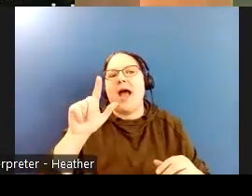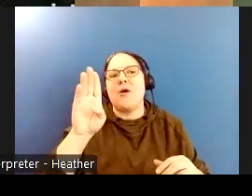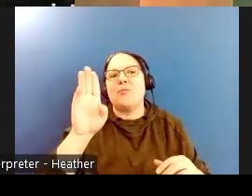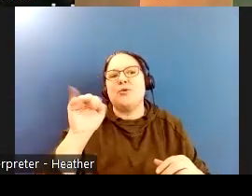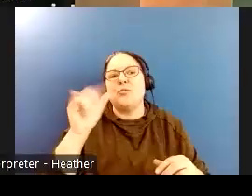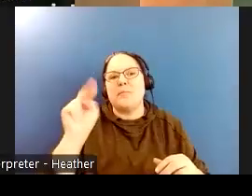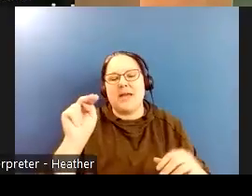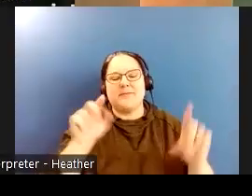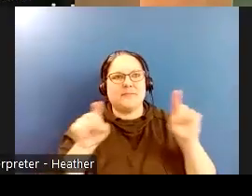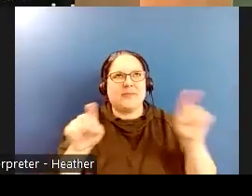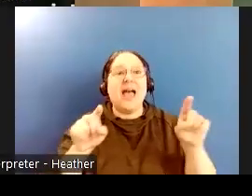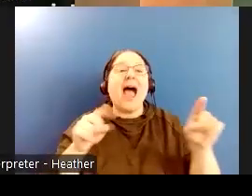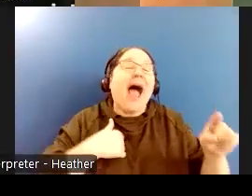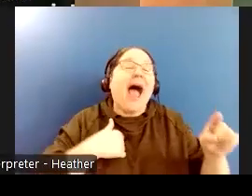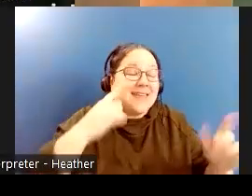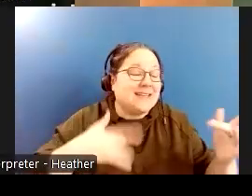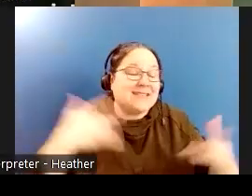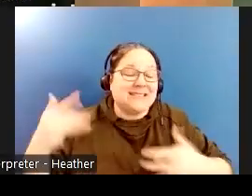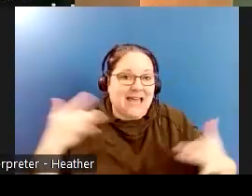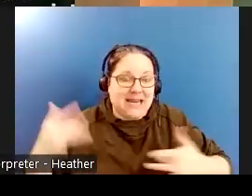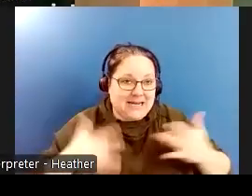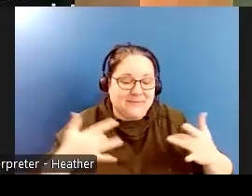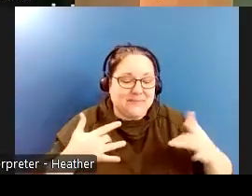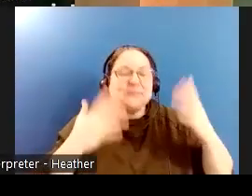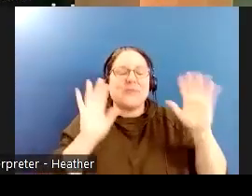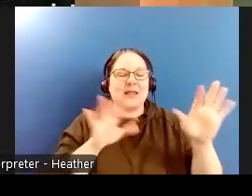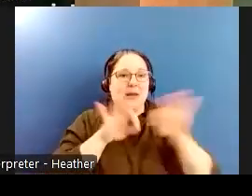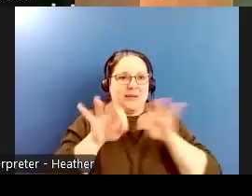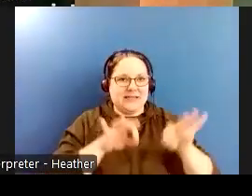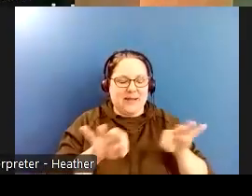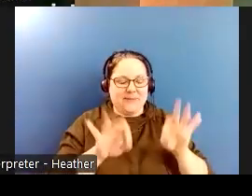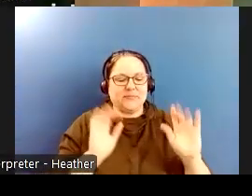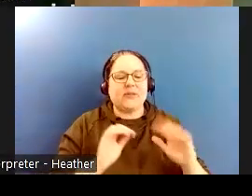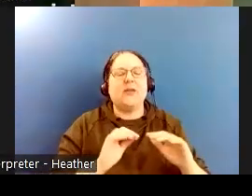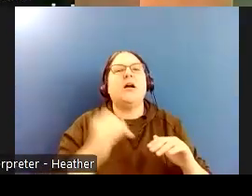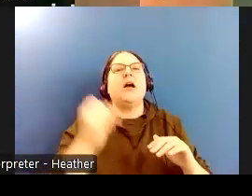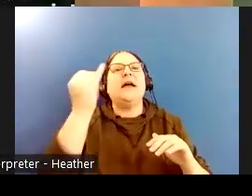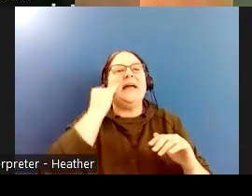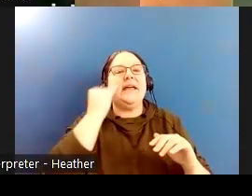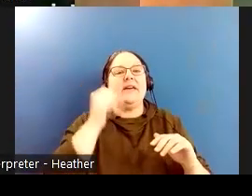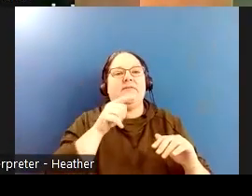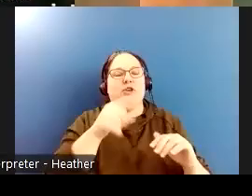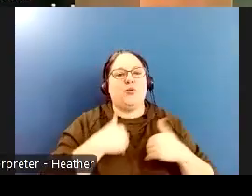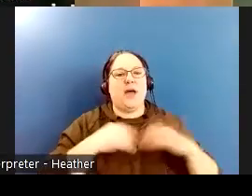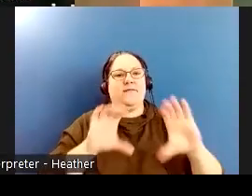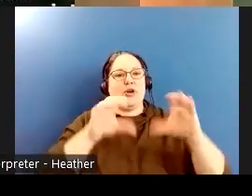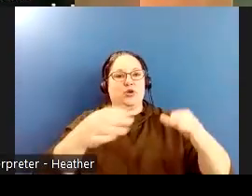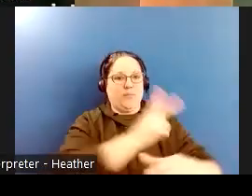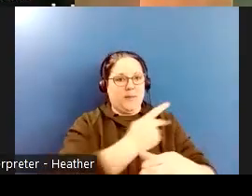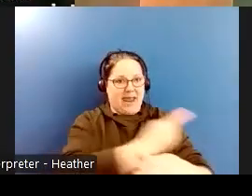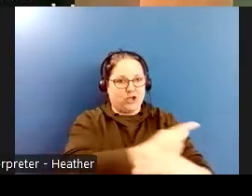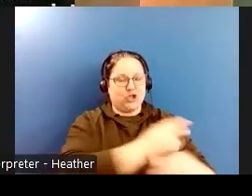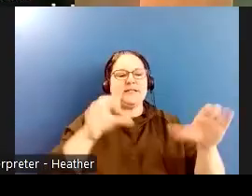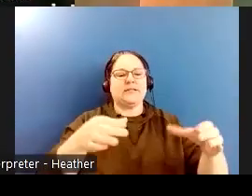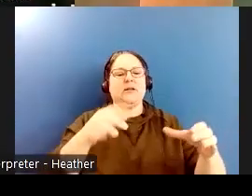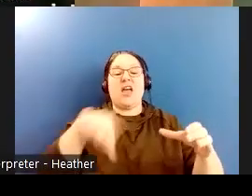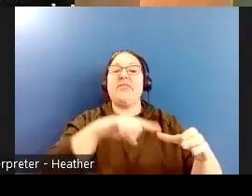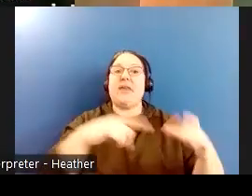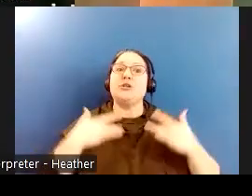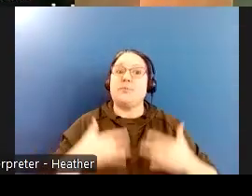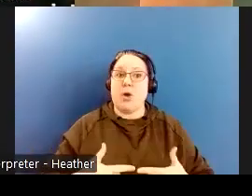I think this is exciting. So if let's say you take a group of patients who have major depression,